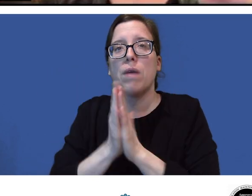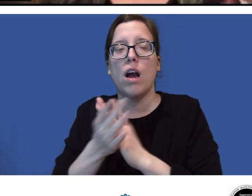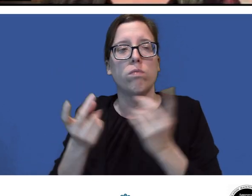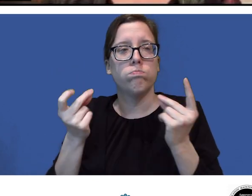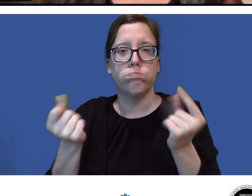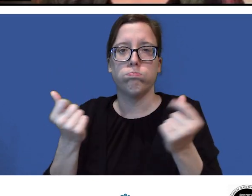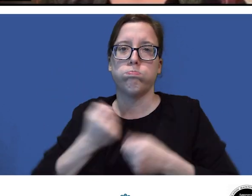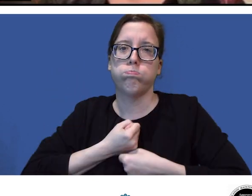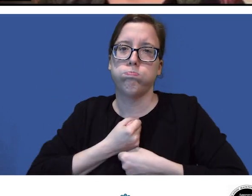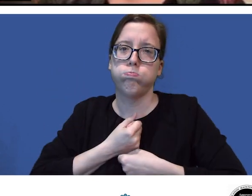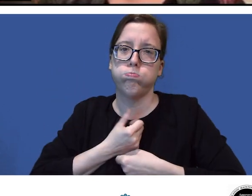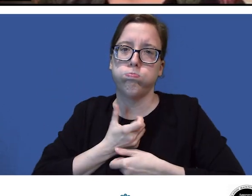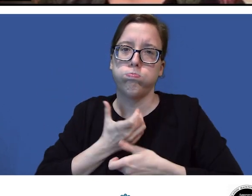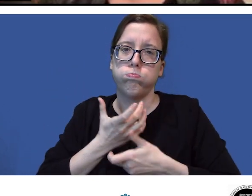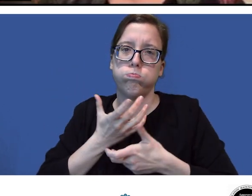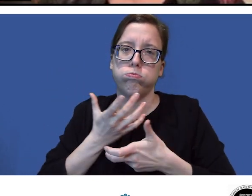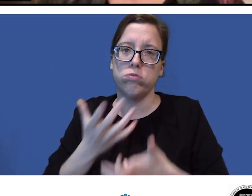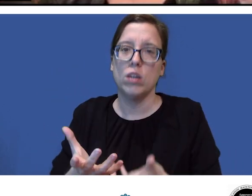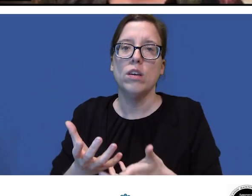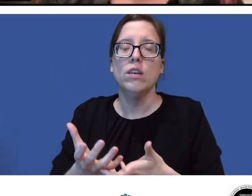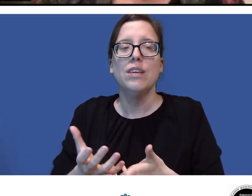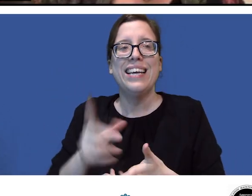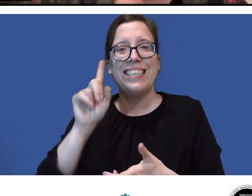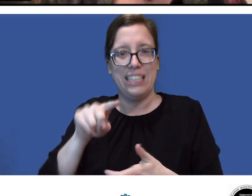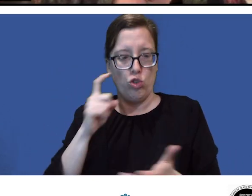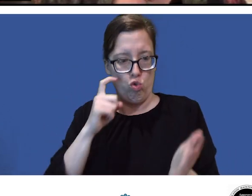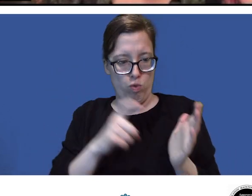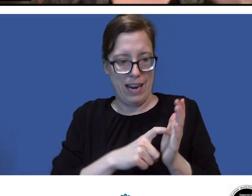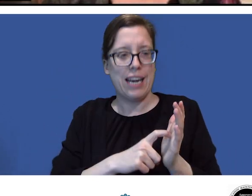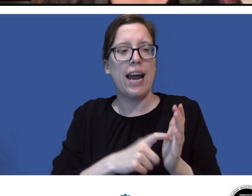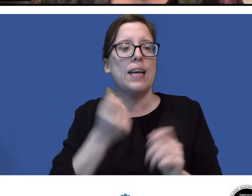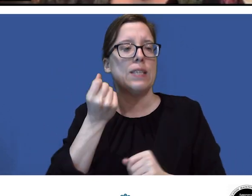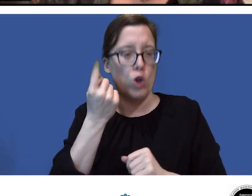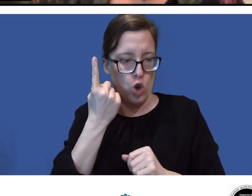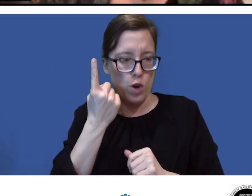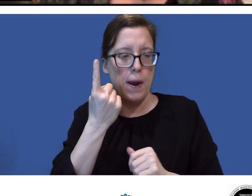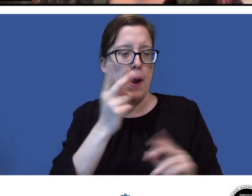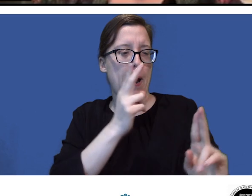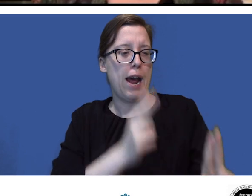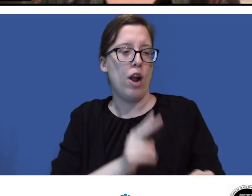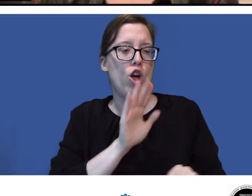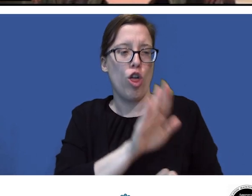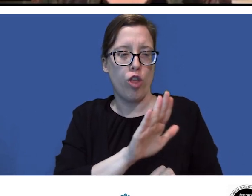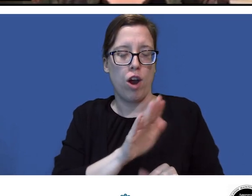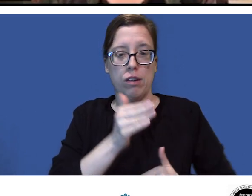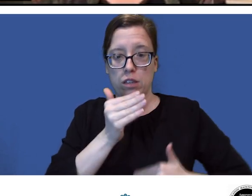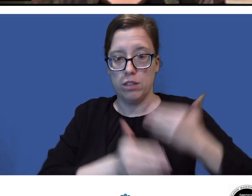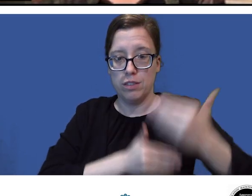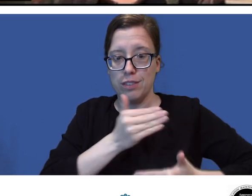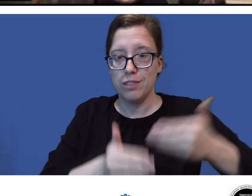We have to honor their stamina, their lesser stamina. We have to honor their fatigue.